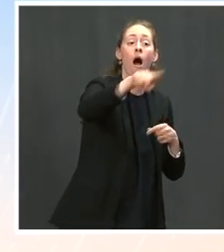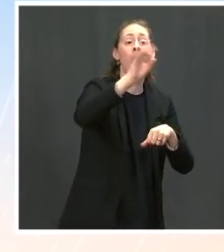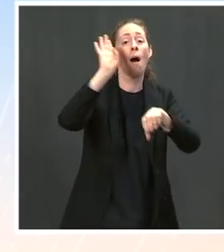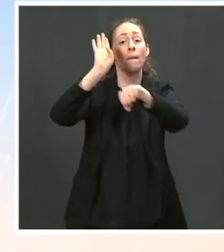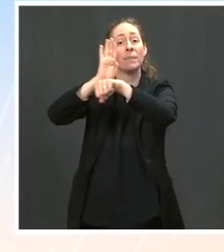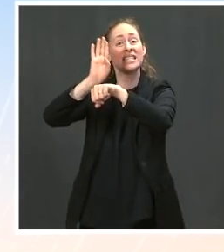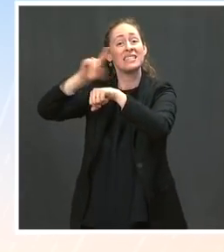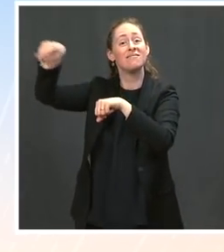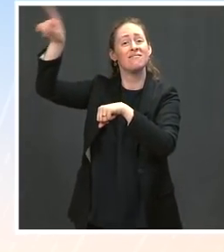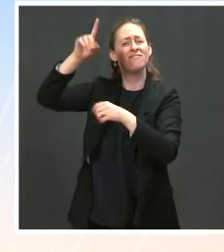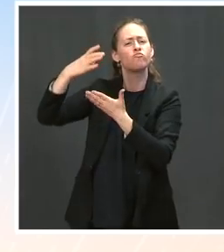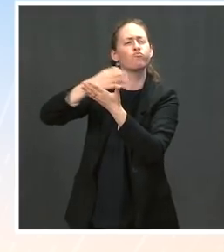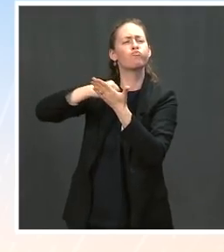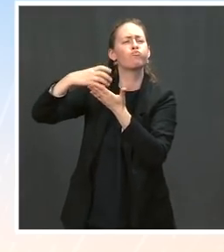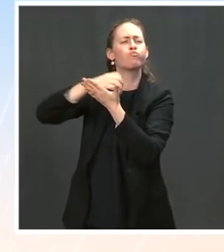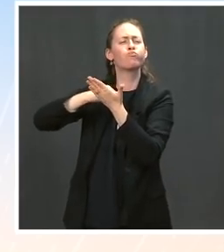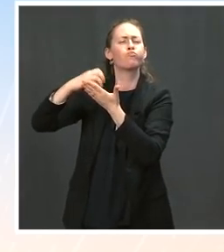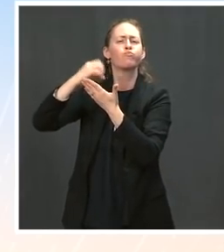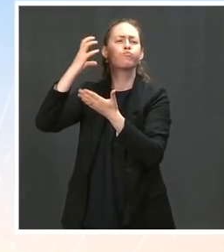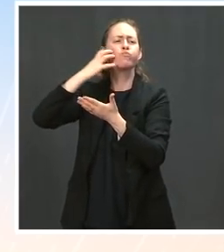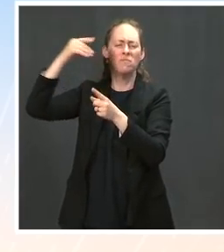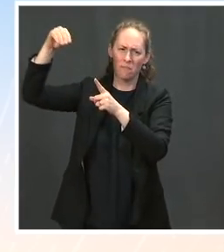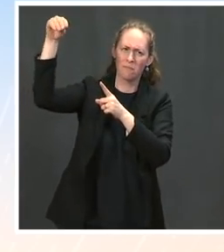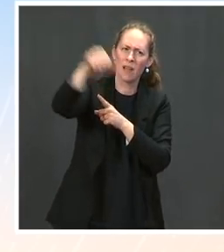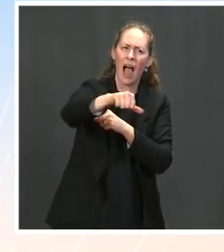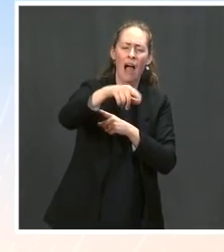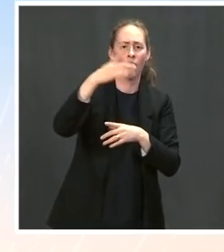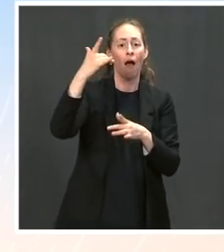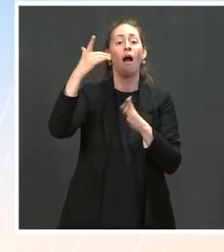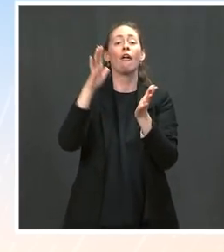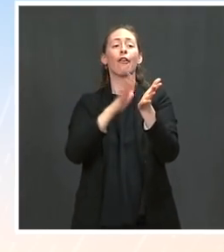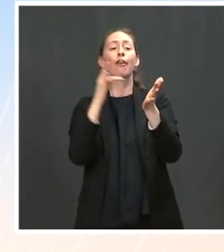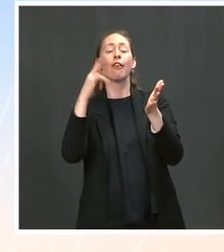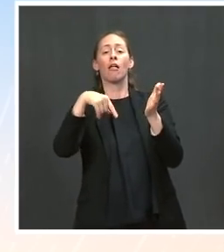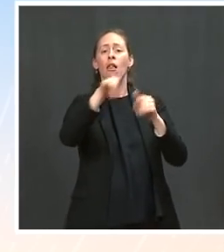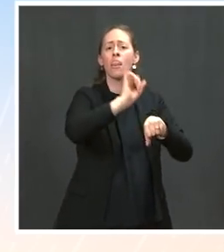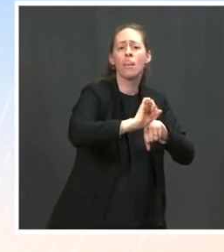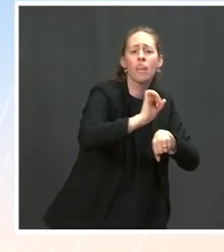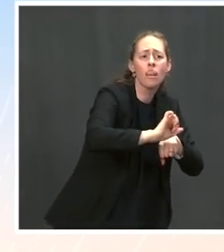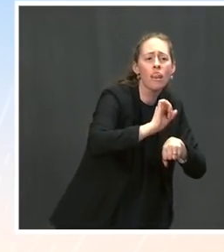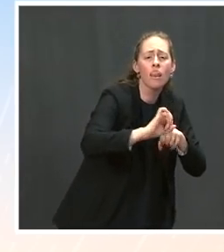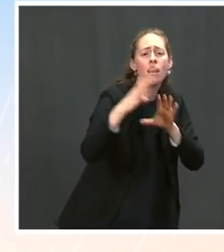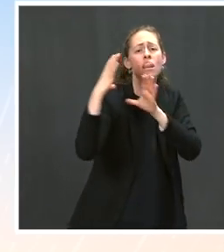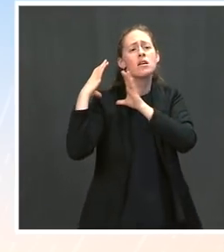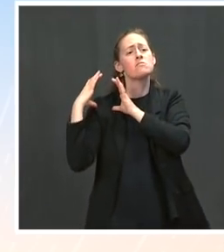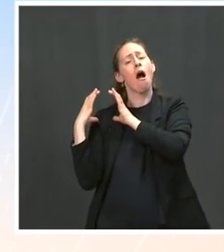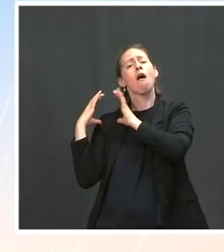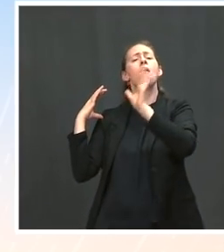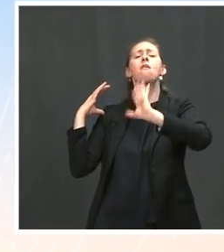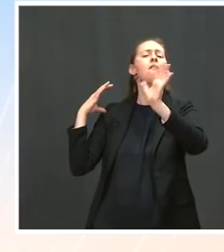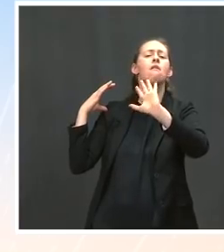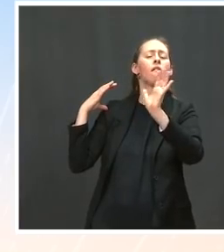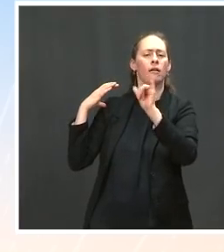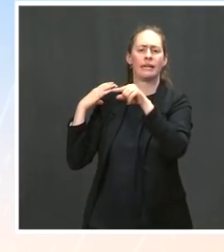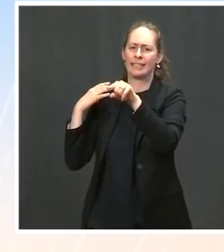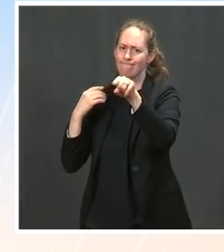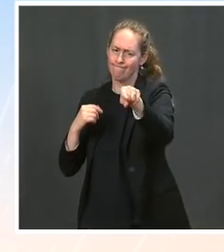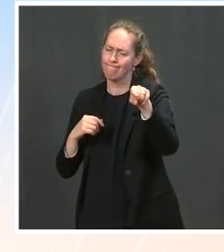or you put the burden on the backs of the American people. He's happy to have a debate about that particular issue. The Press: Democratic lawmakers are calling